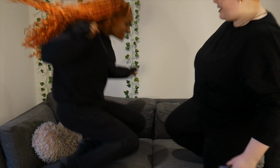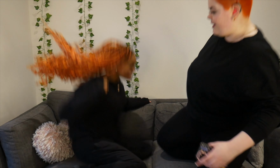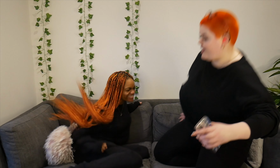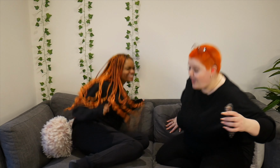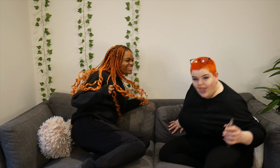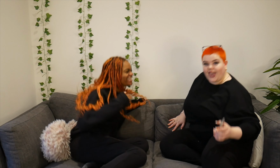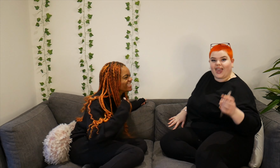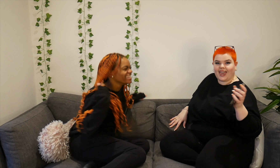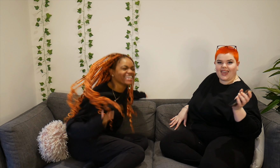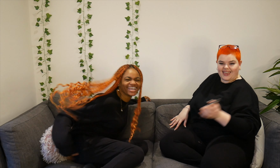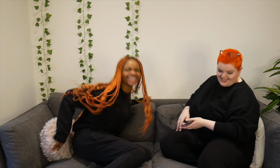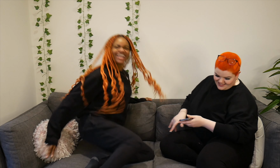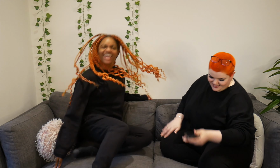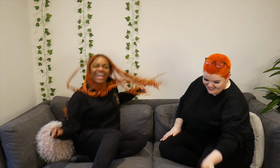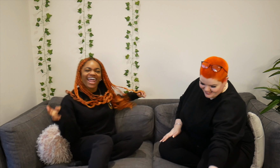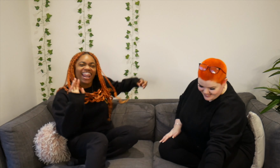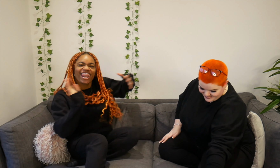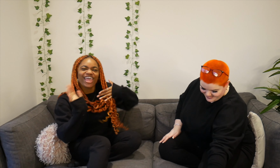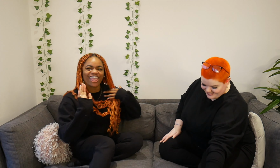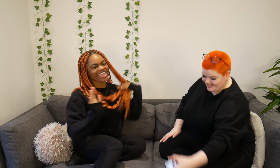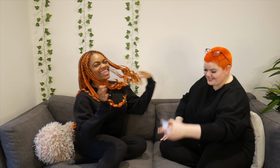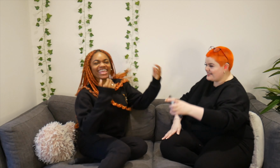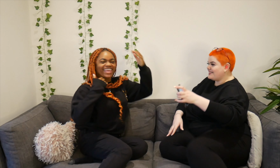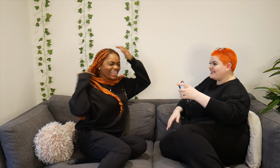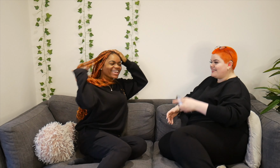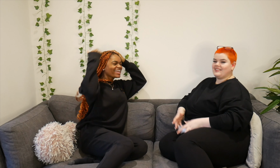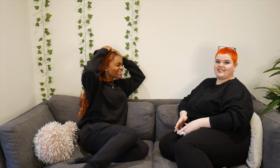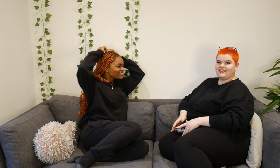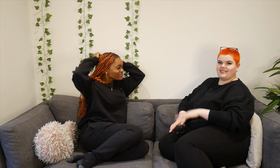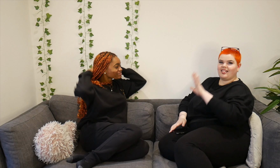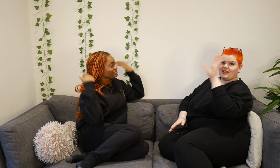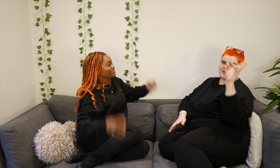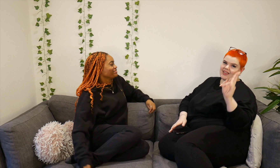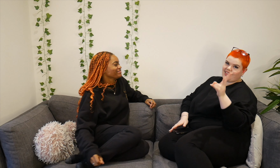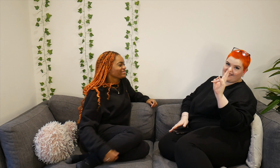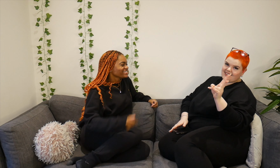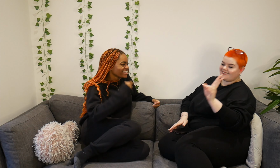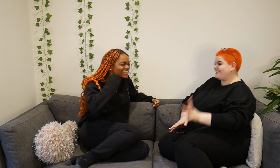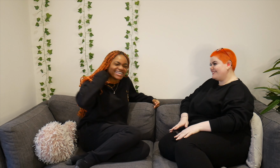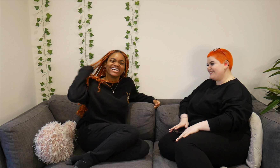(Kirsty): Heyyy! (Sarah): Hello! (K): Hello again.